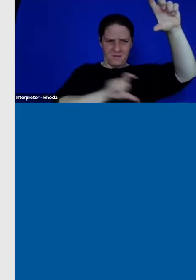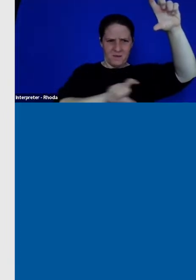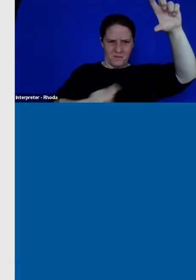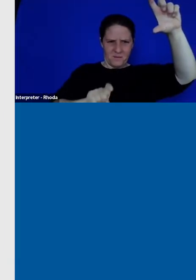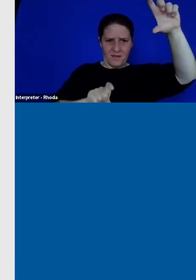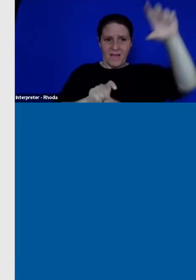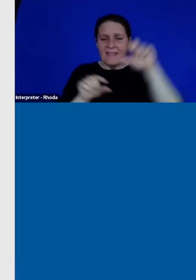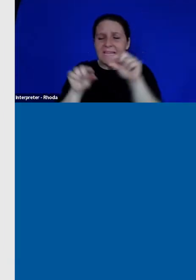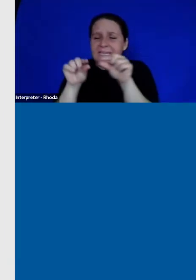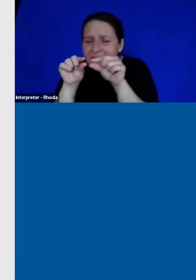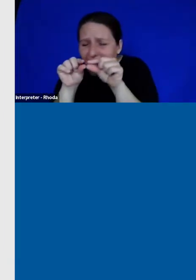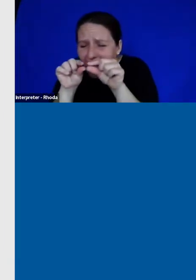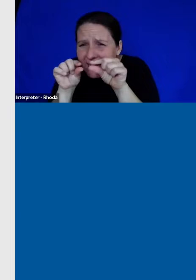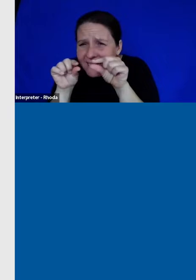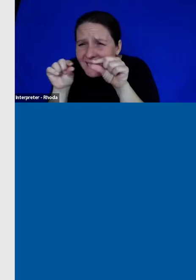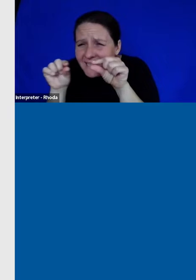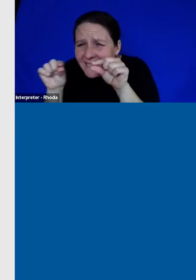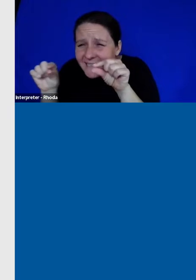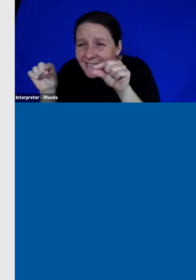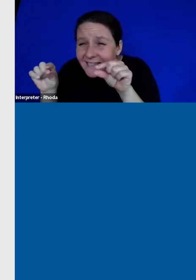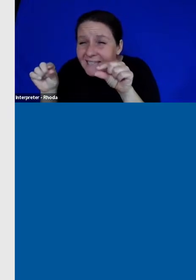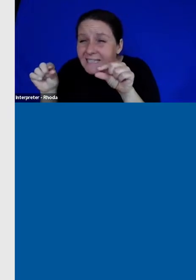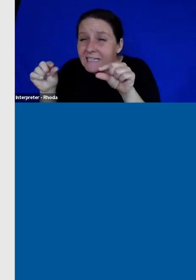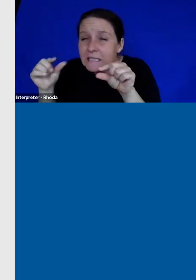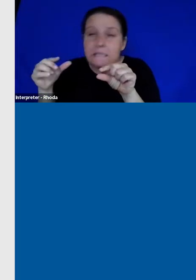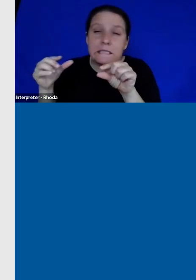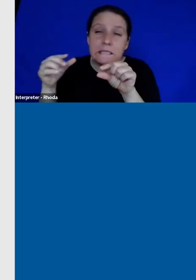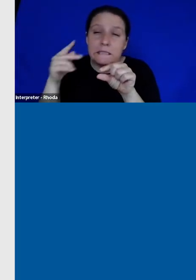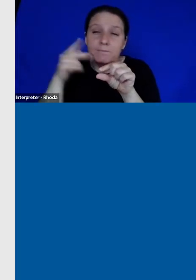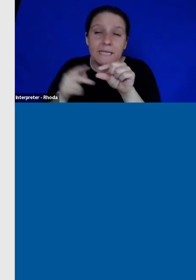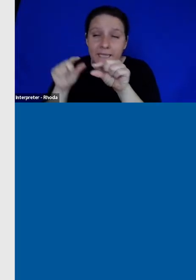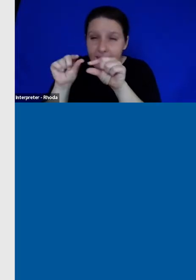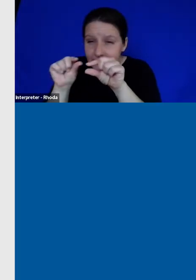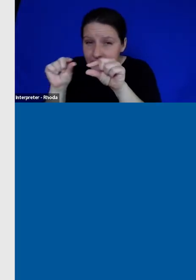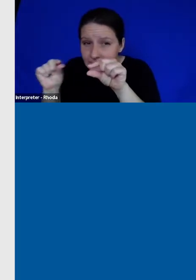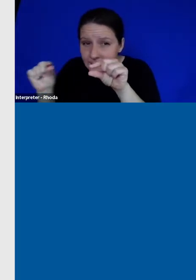in a really hot pink color that says insert an inspirational quote here